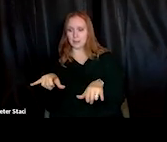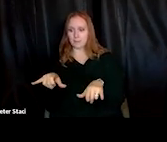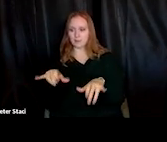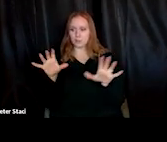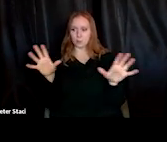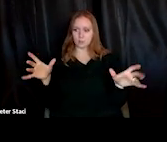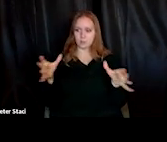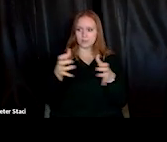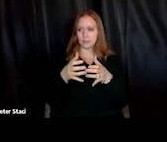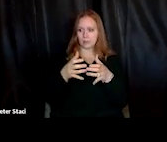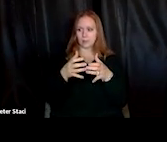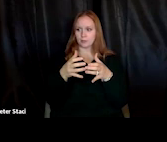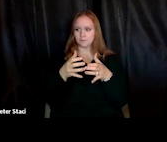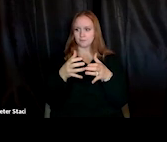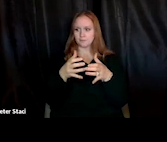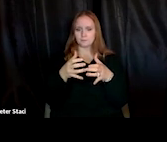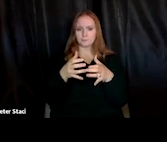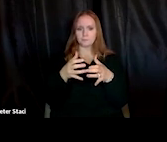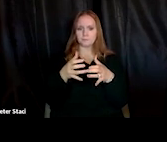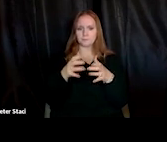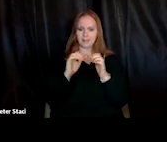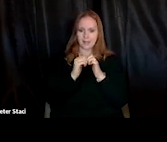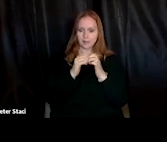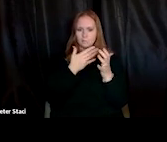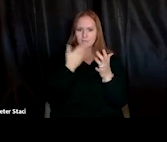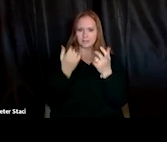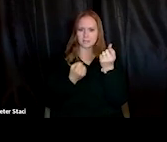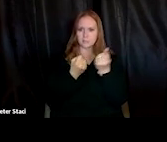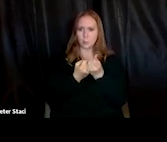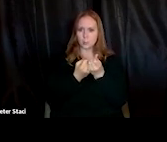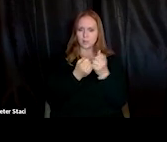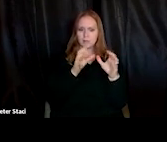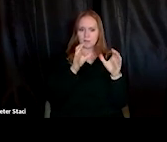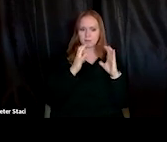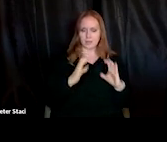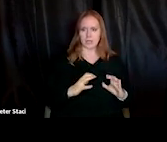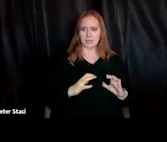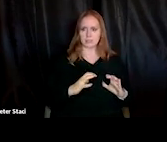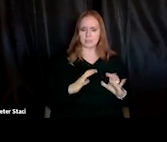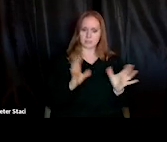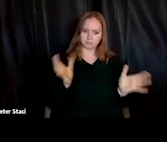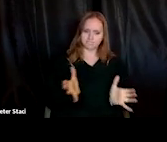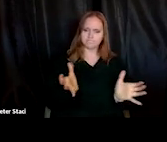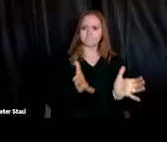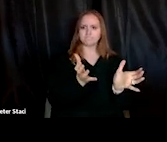to determine how to best support our clients is really what's driving the work here in Houston to keep people housed.